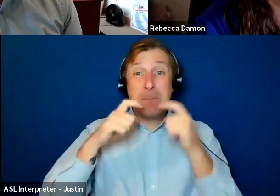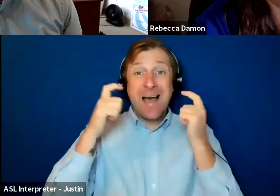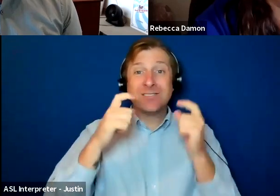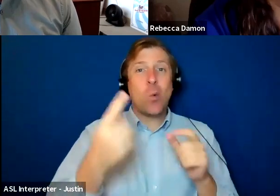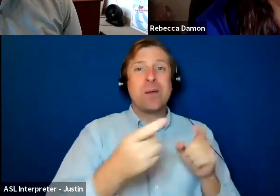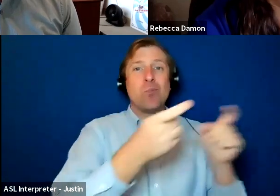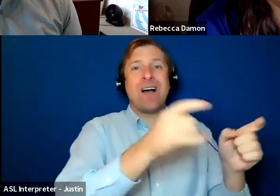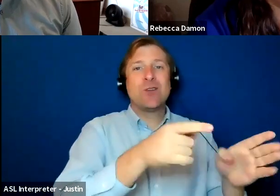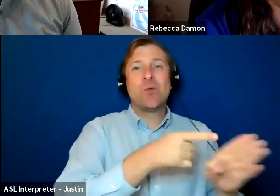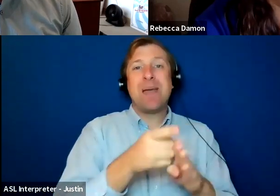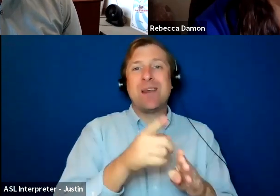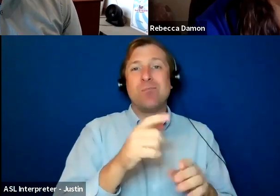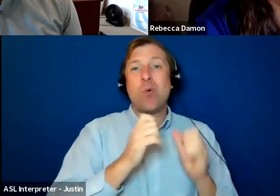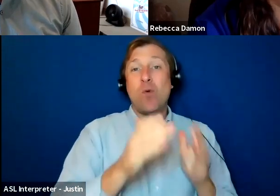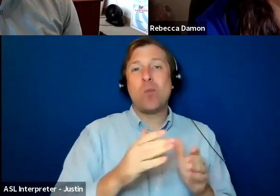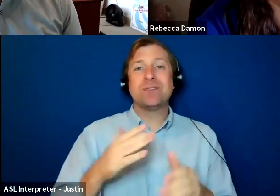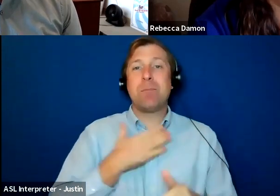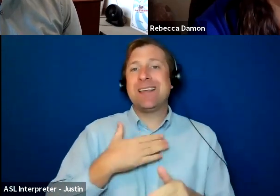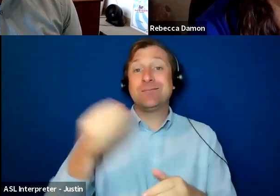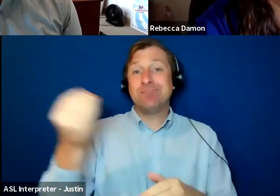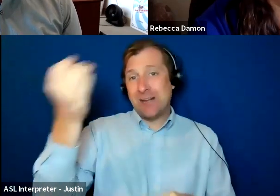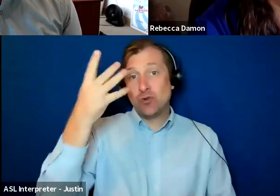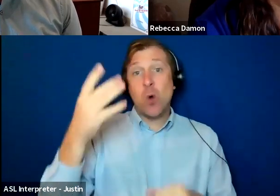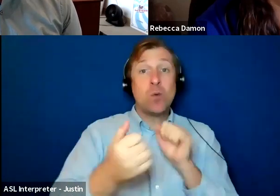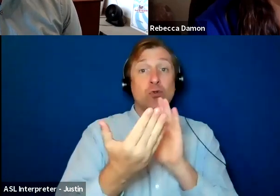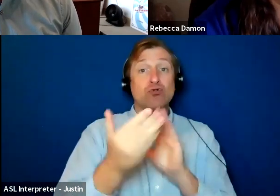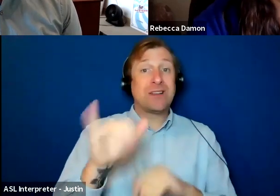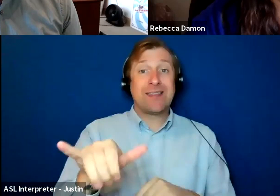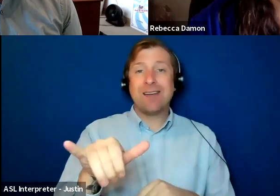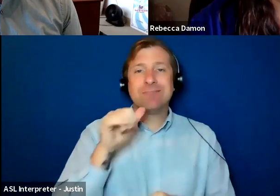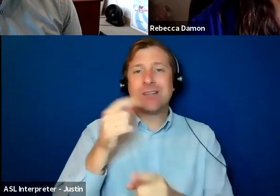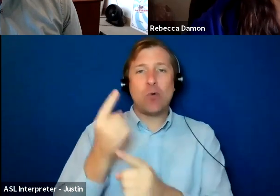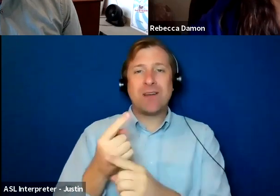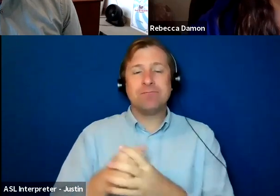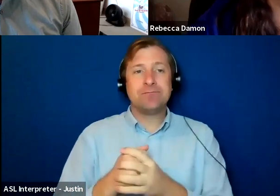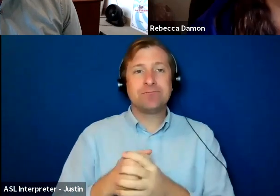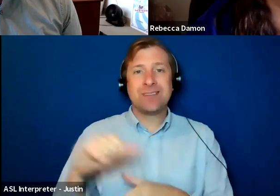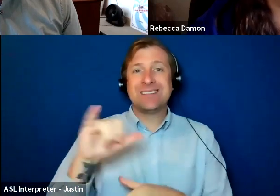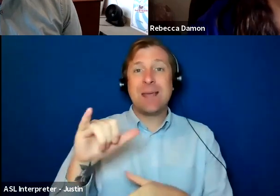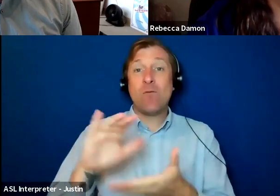please contact us immediately and we will address that. That is not correct. Same thing for hand sanitizer.